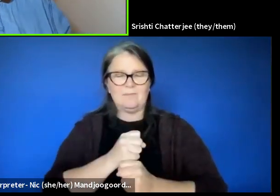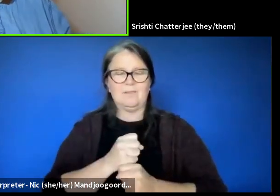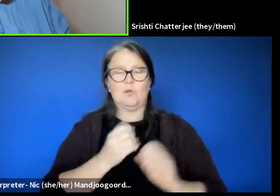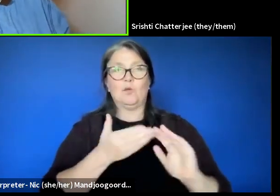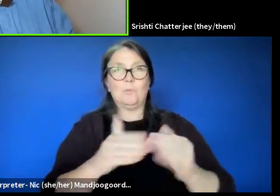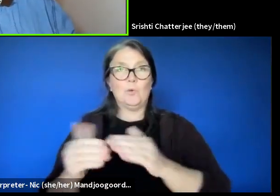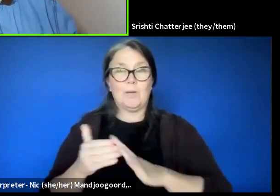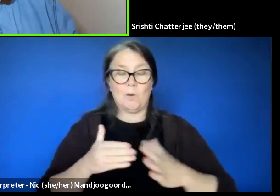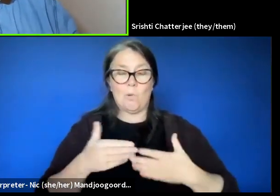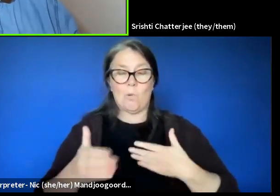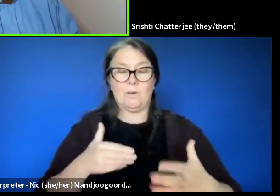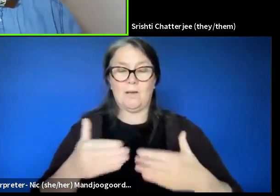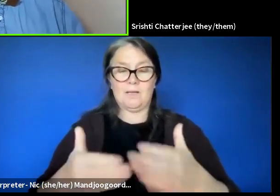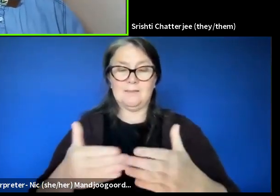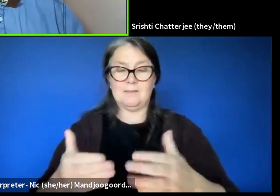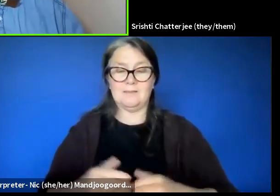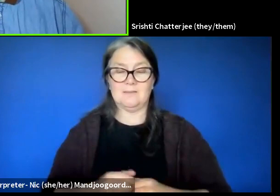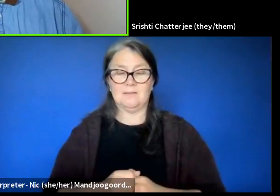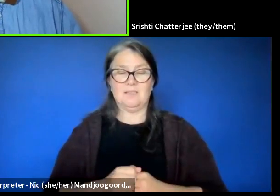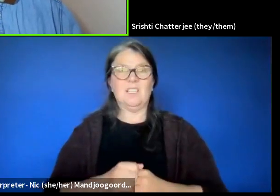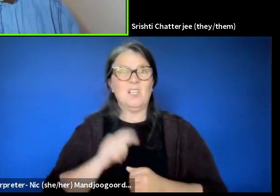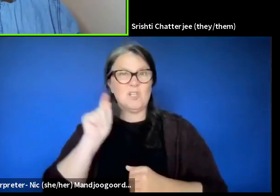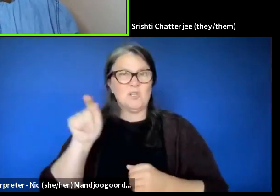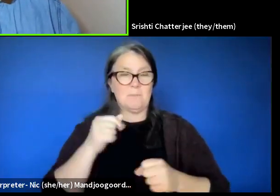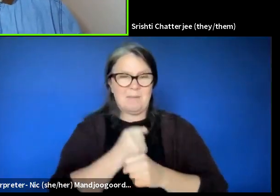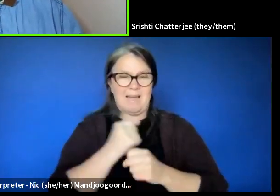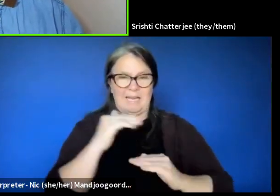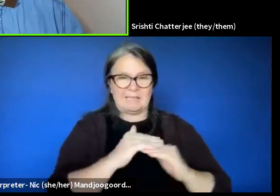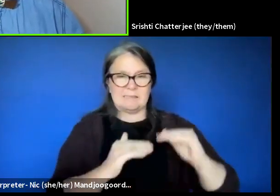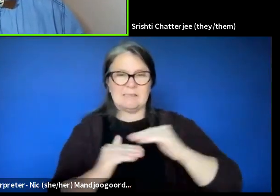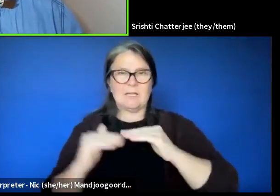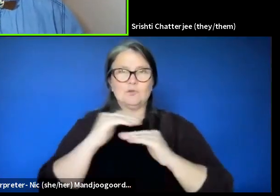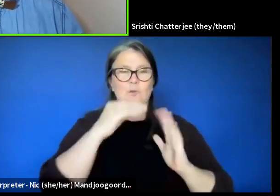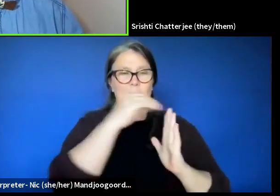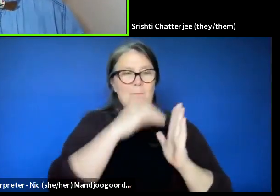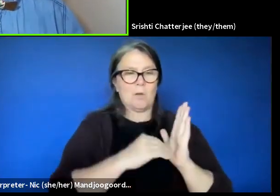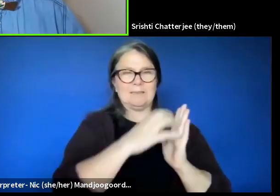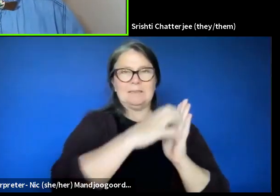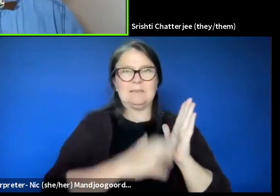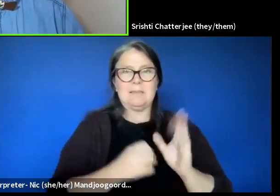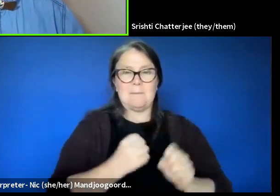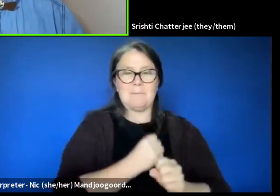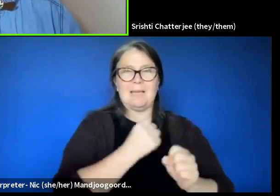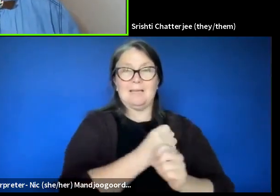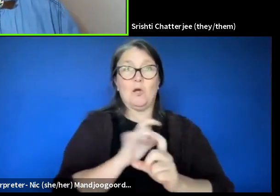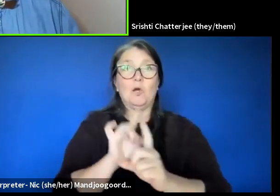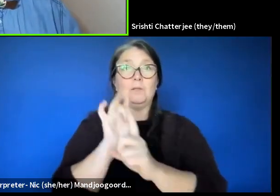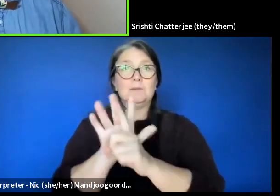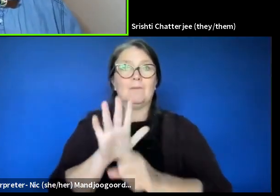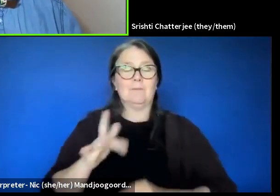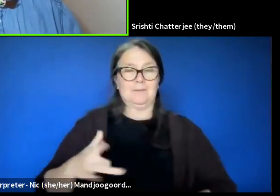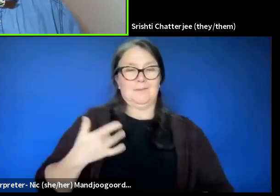passionate about Grassroots collective based justice and into sexual interest into sexual intersection well policymaker. aking as a service as a survivor,